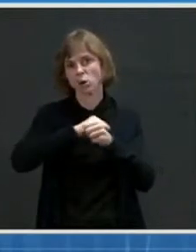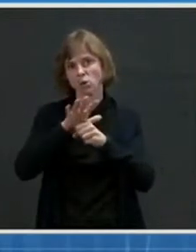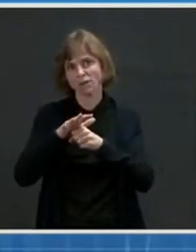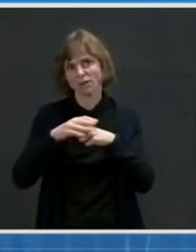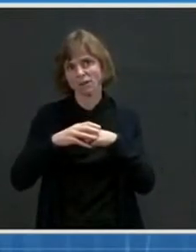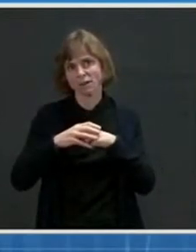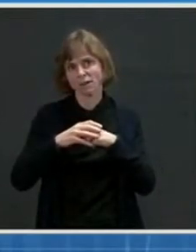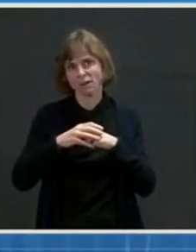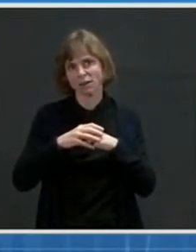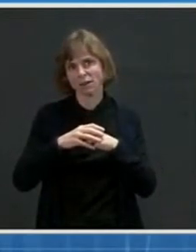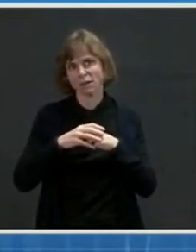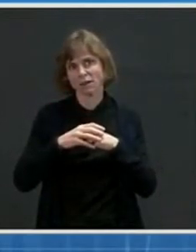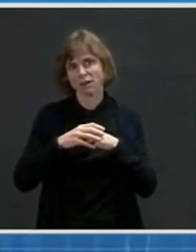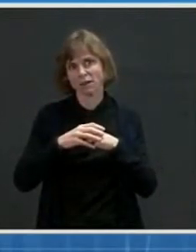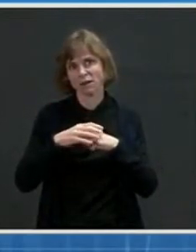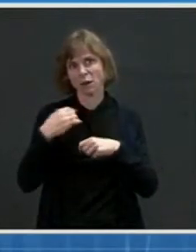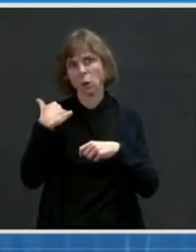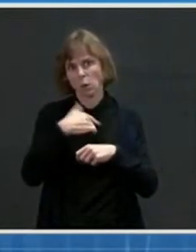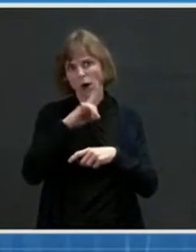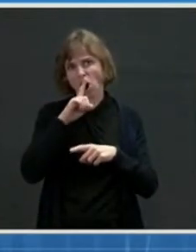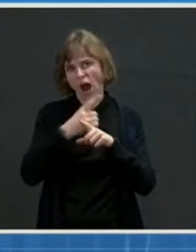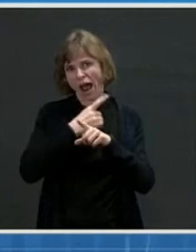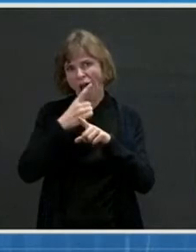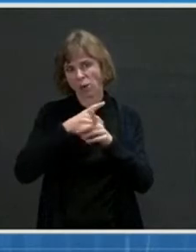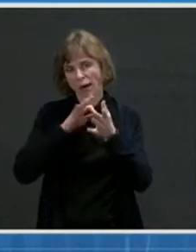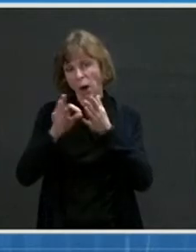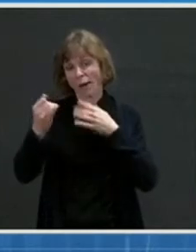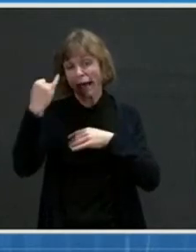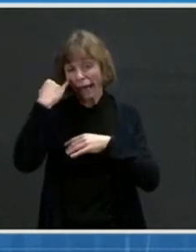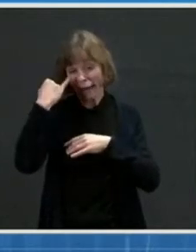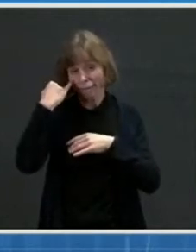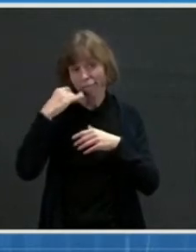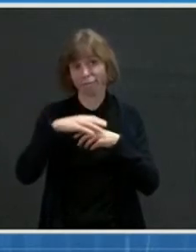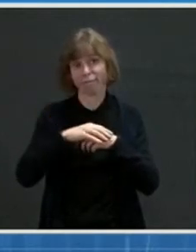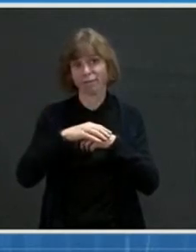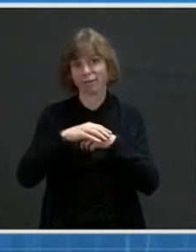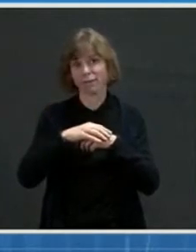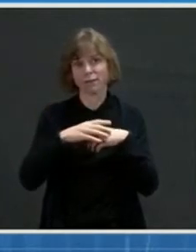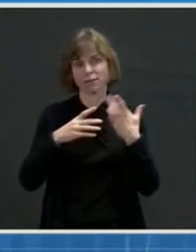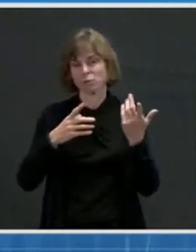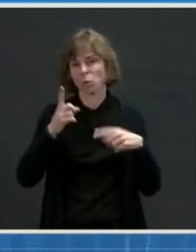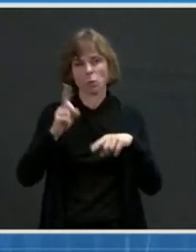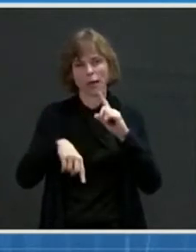HOW WE DEFINED COVID-19 EARLY ON AS WE WERE LEARNING ABOUT THE DISEASE, AND THEN WE WERE